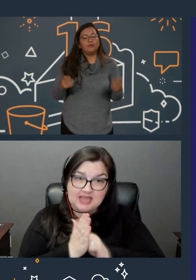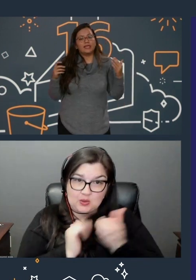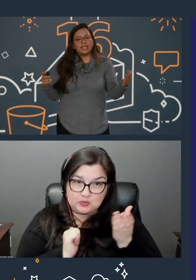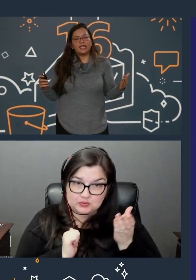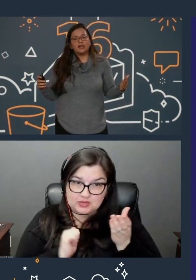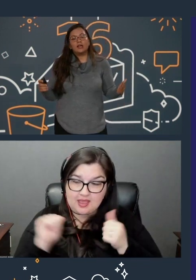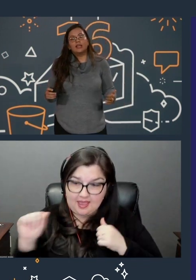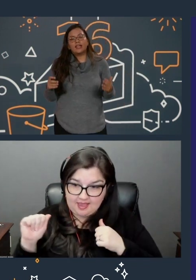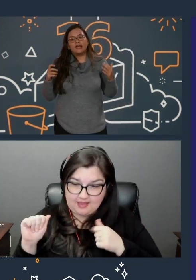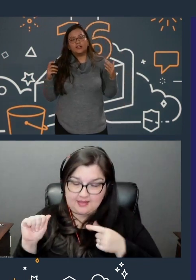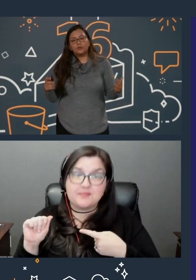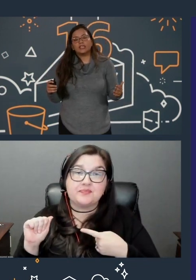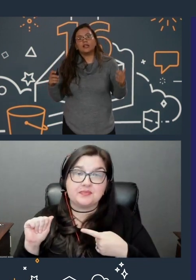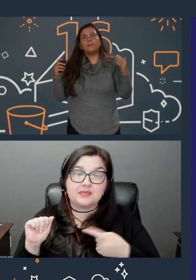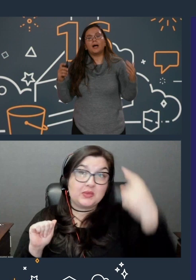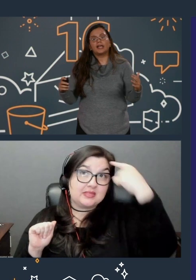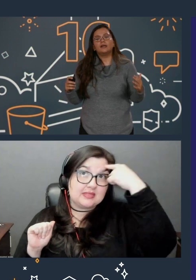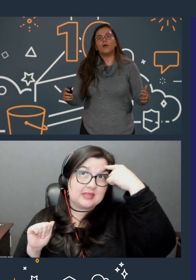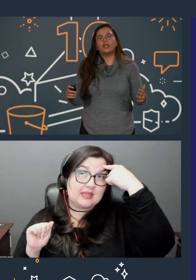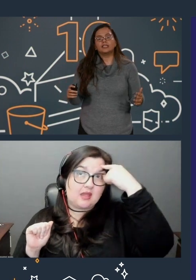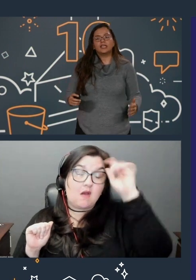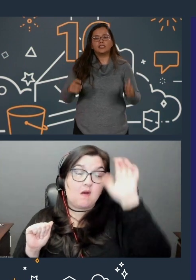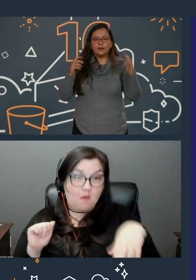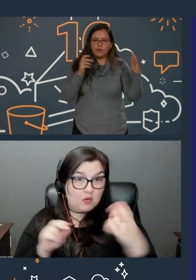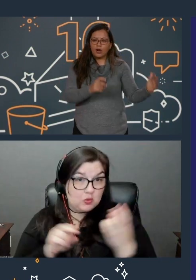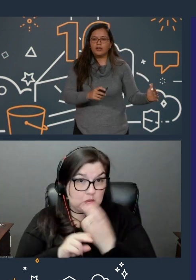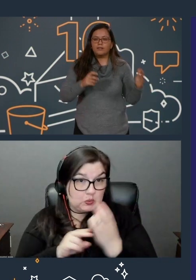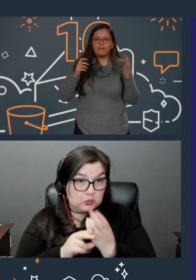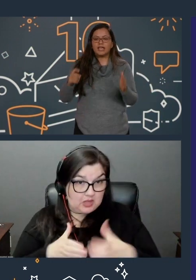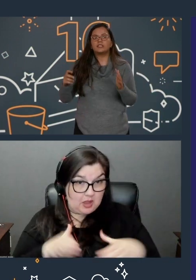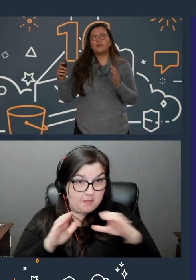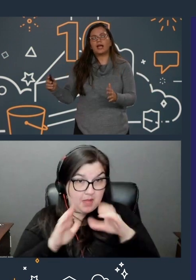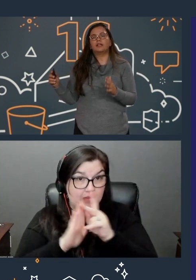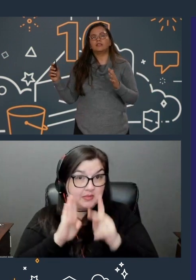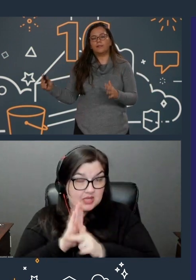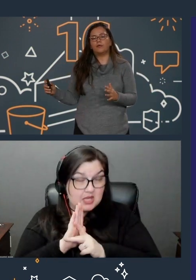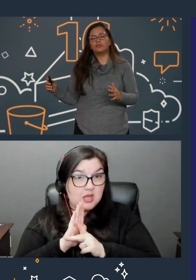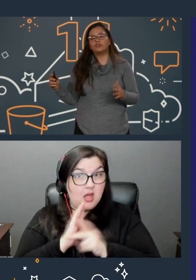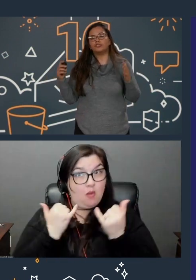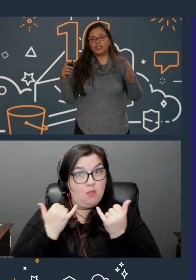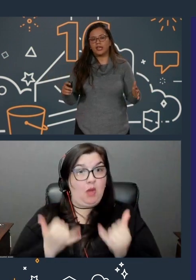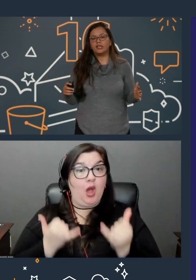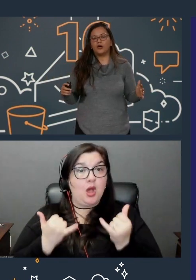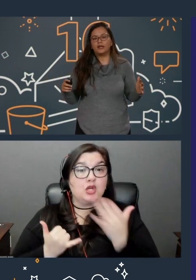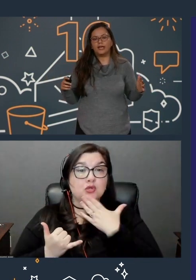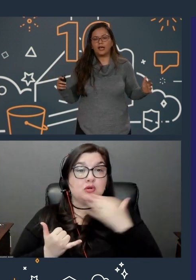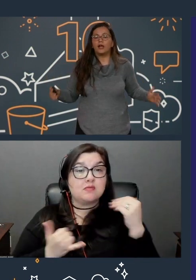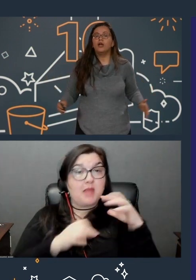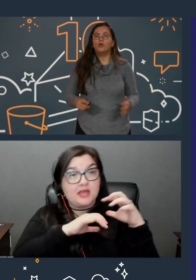And we think that using a bucket policy is a modern best practice approach to sharing your data